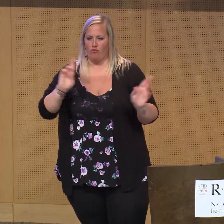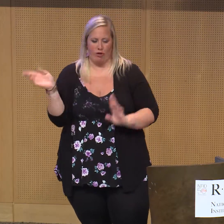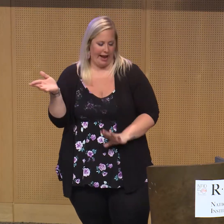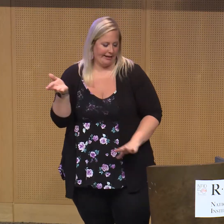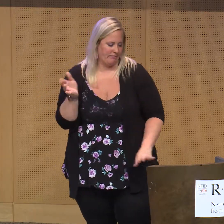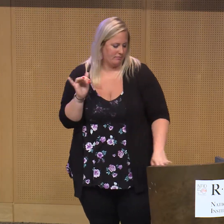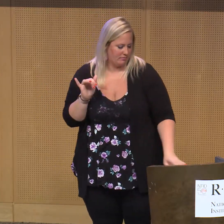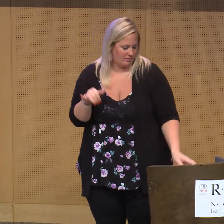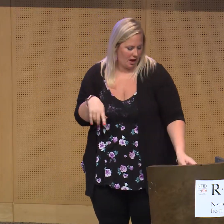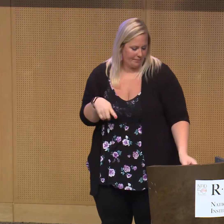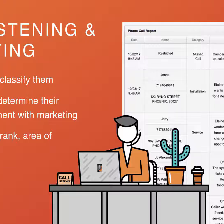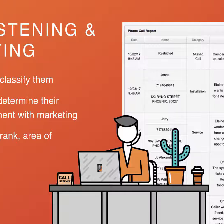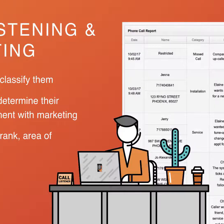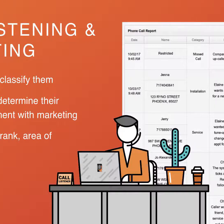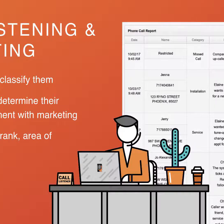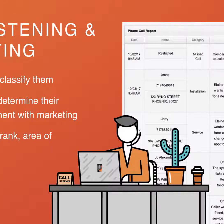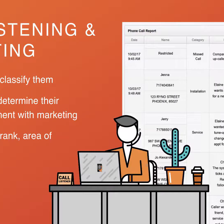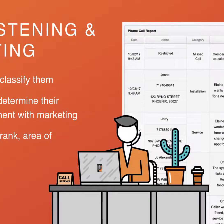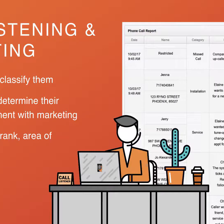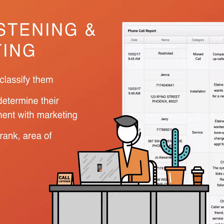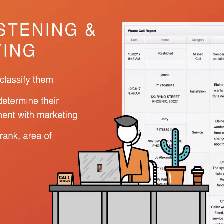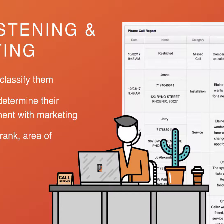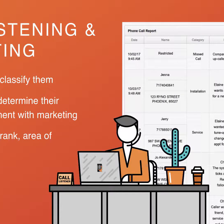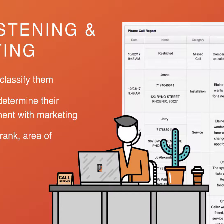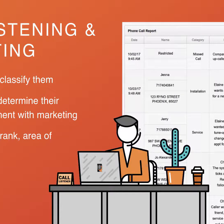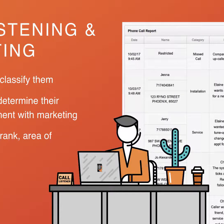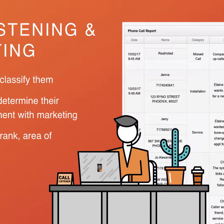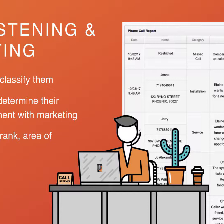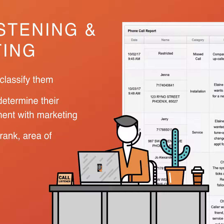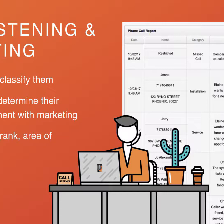You want all of the customer information ready at their fingertips.